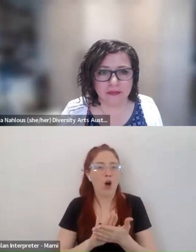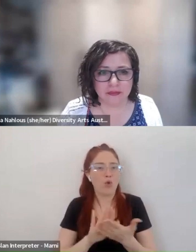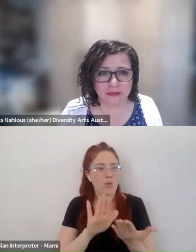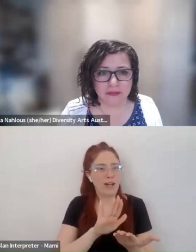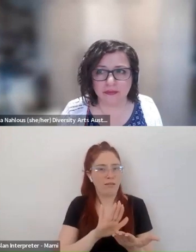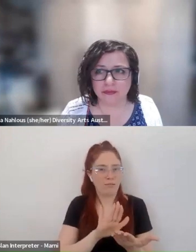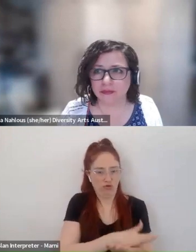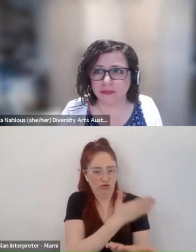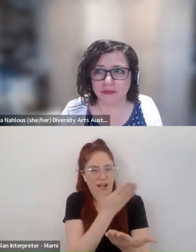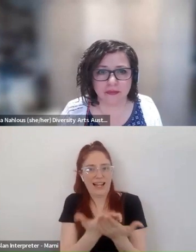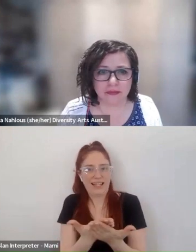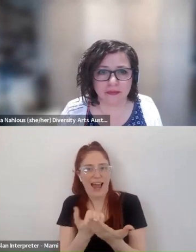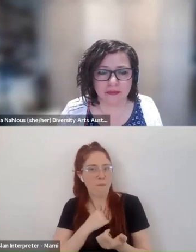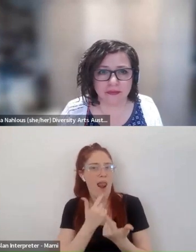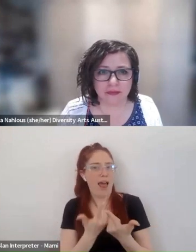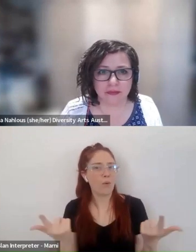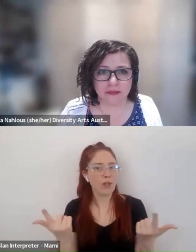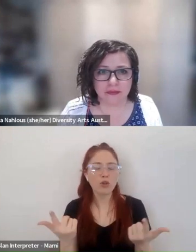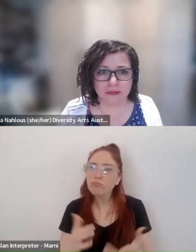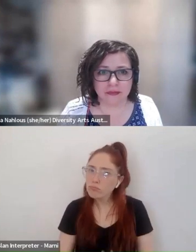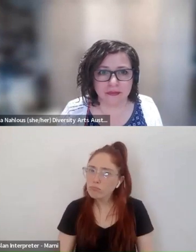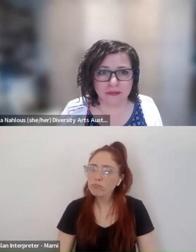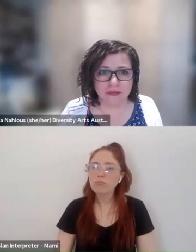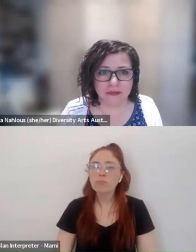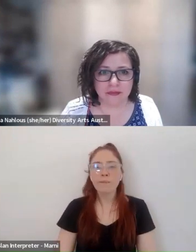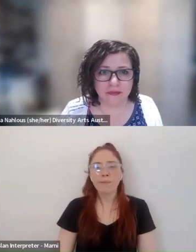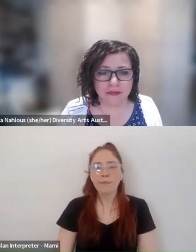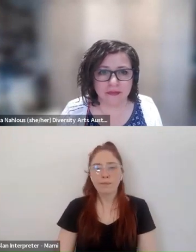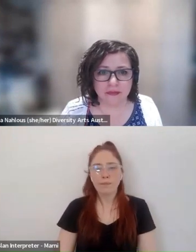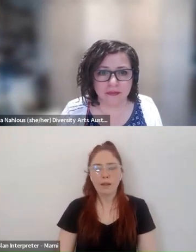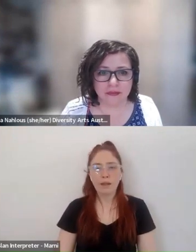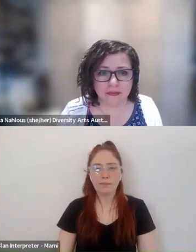know, for me the other thing about so just an example, we had